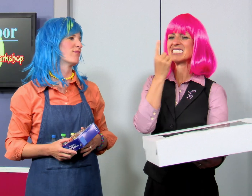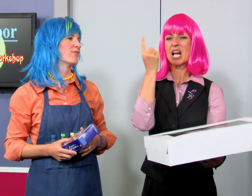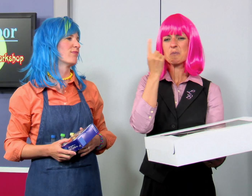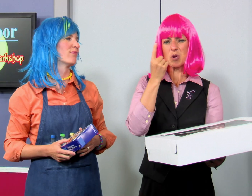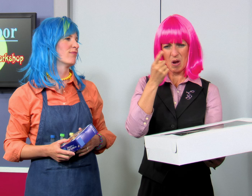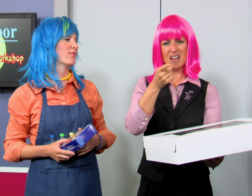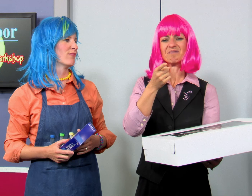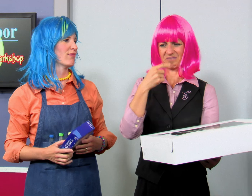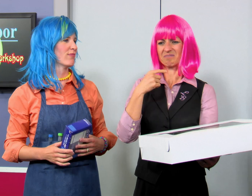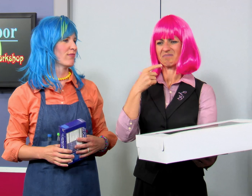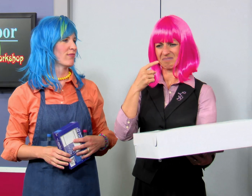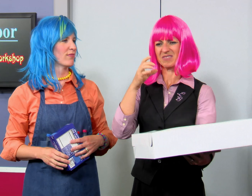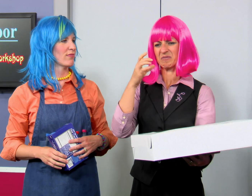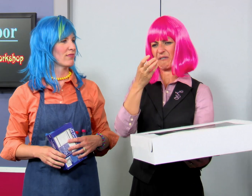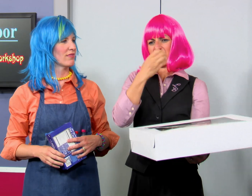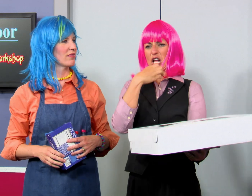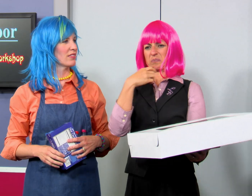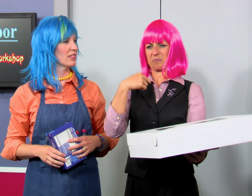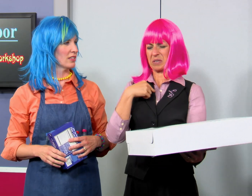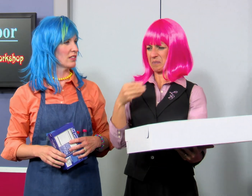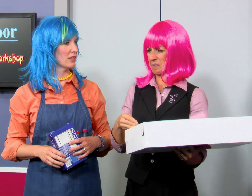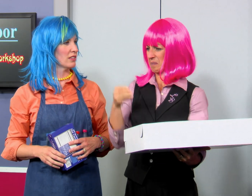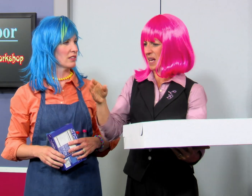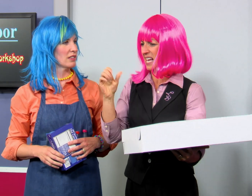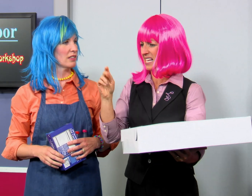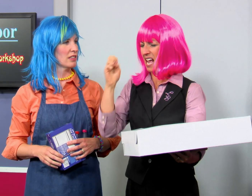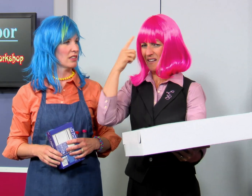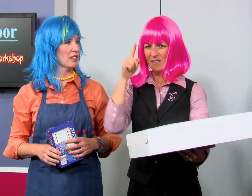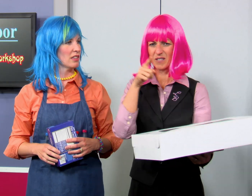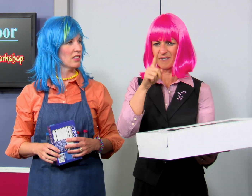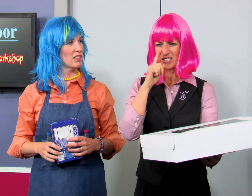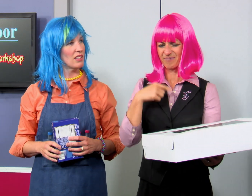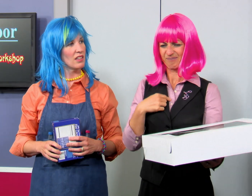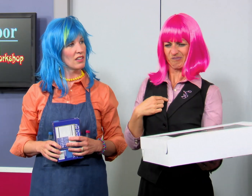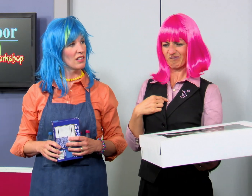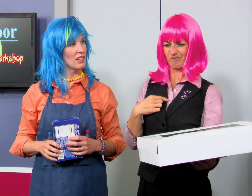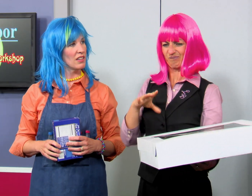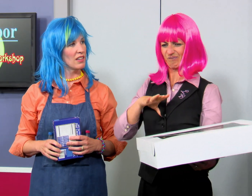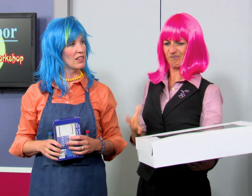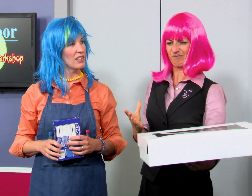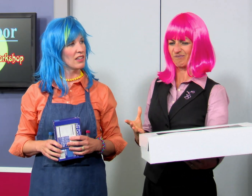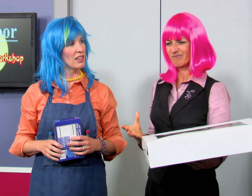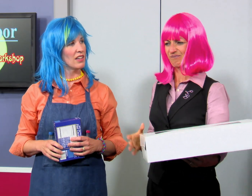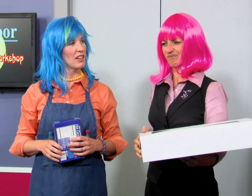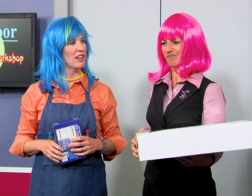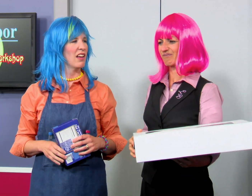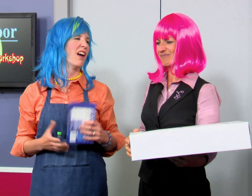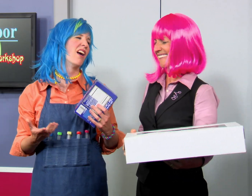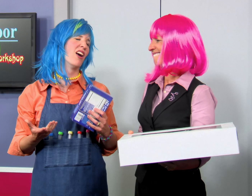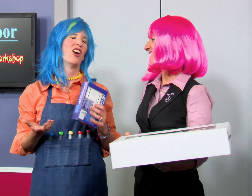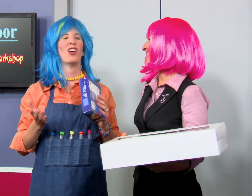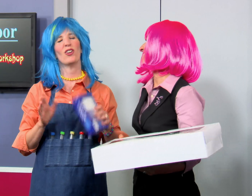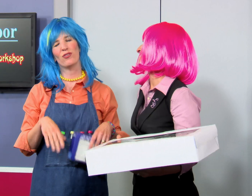IF SOMEONE TRIED TO DO THAT TO ME, WELL, I'D BE UPSET.